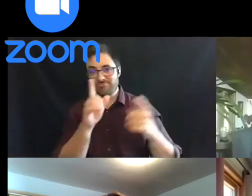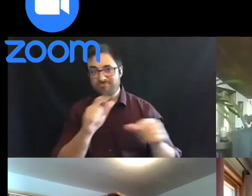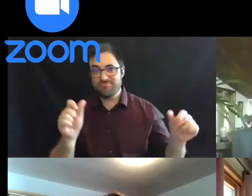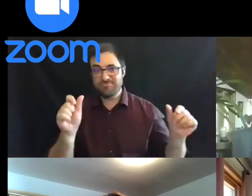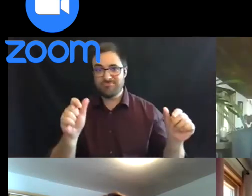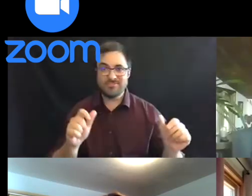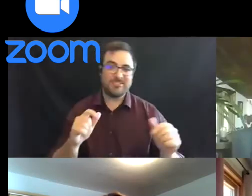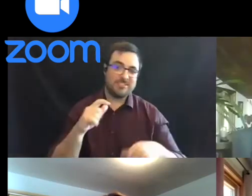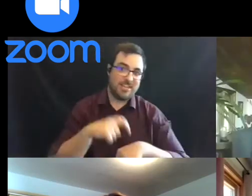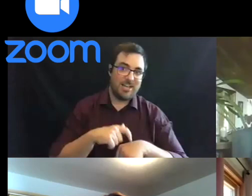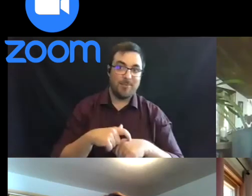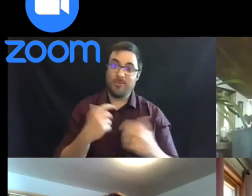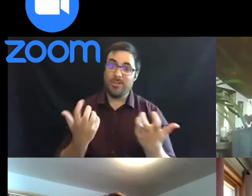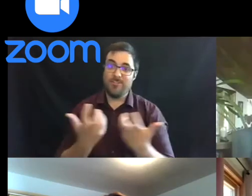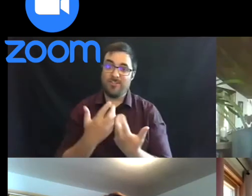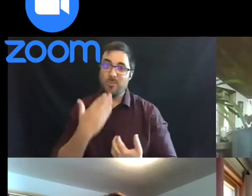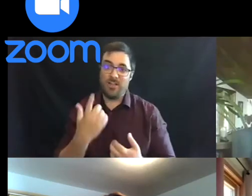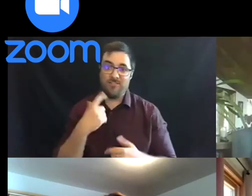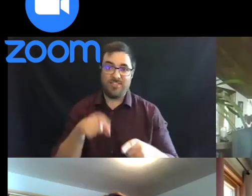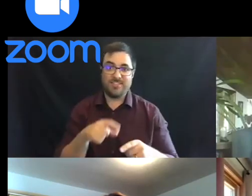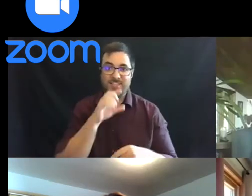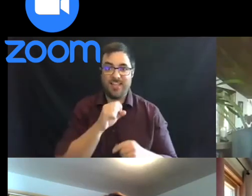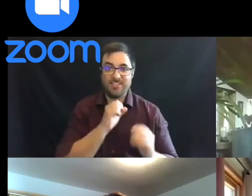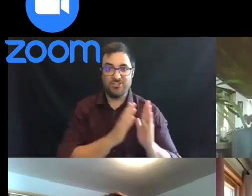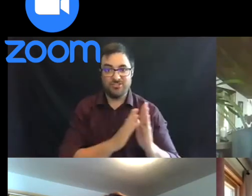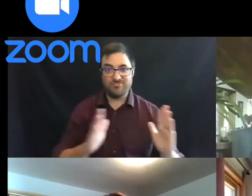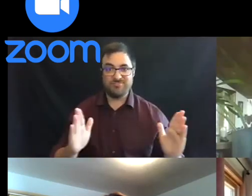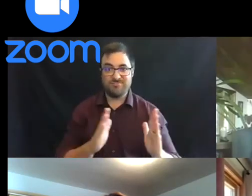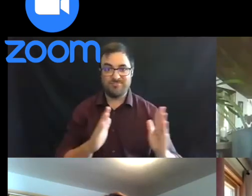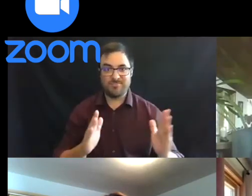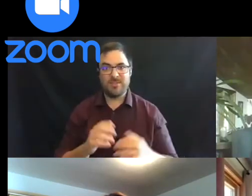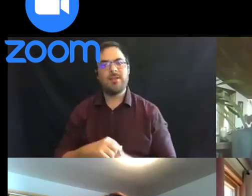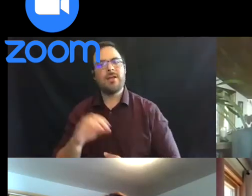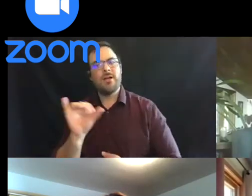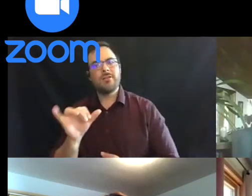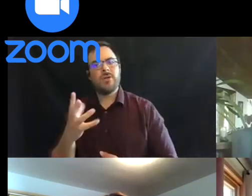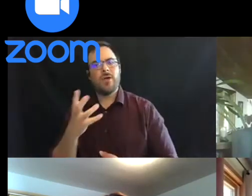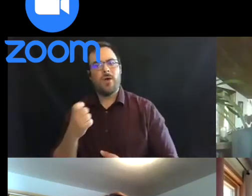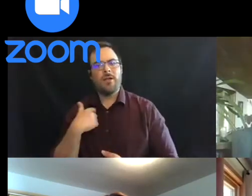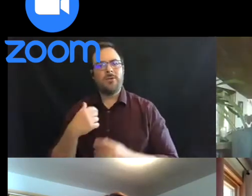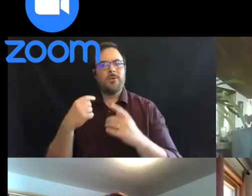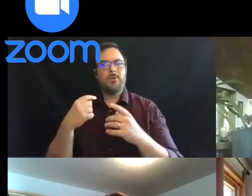kids and then I guess I just also want to point out that you know, having our ASL